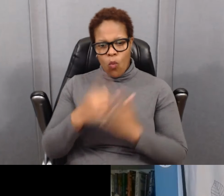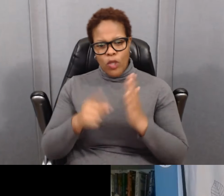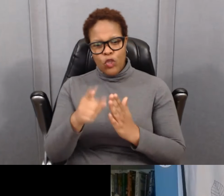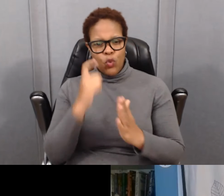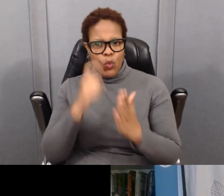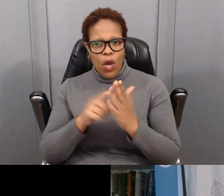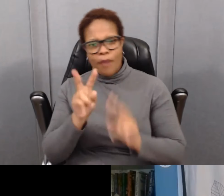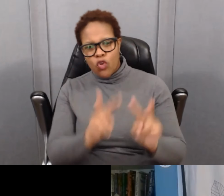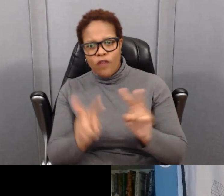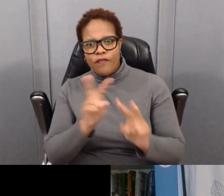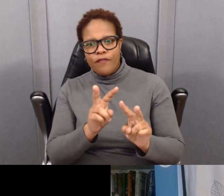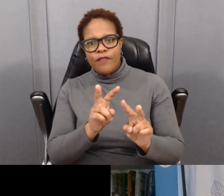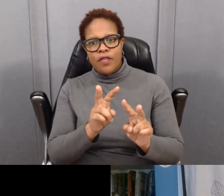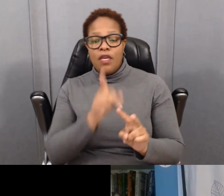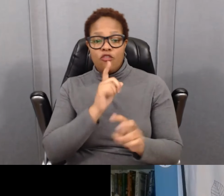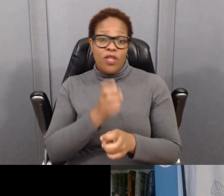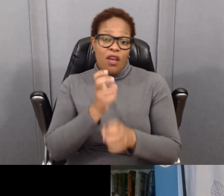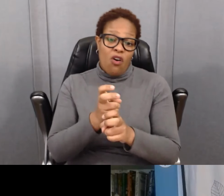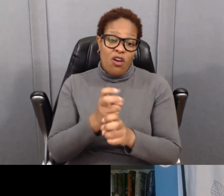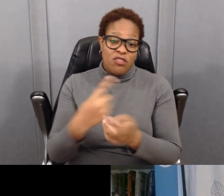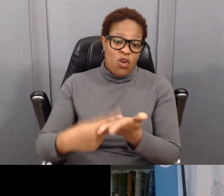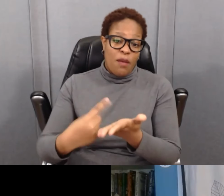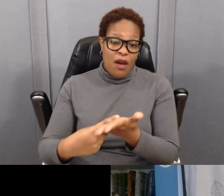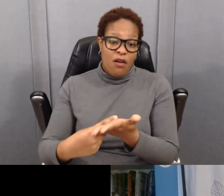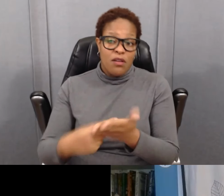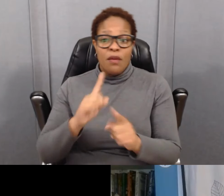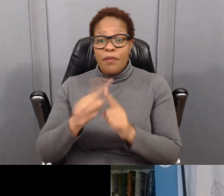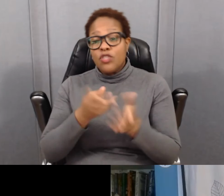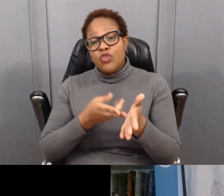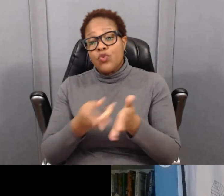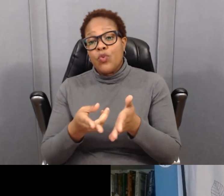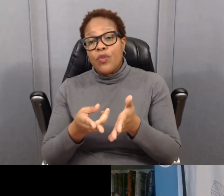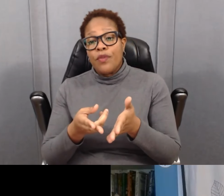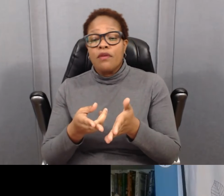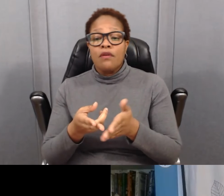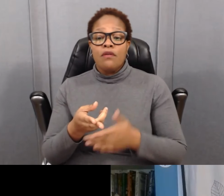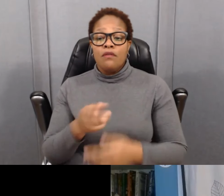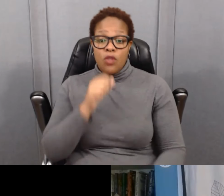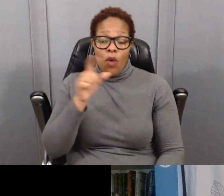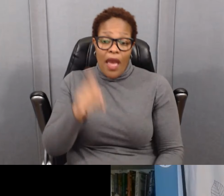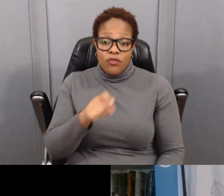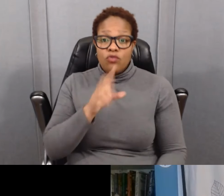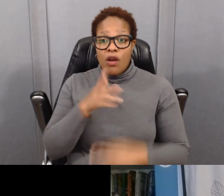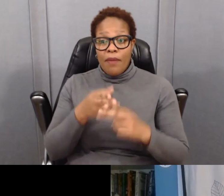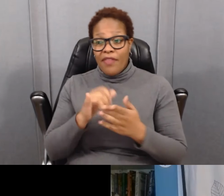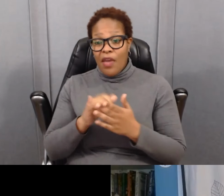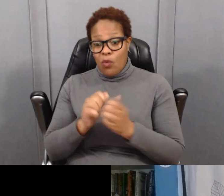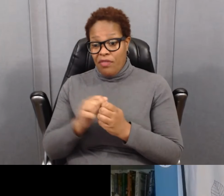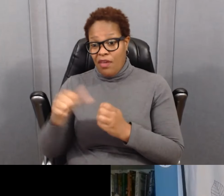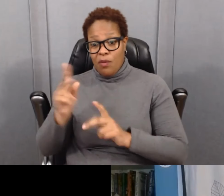It's really hard to talk about, but it's the truth. I mean, it's something that you don't necessarily have to talk about with someone, you can be honest with yourself.